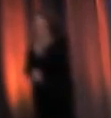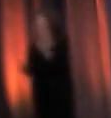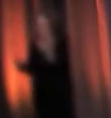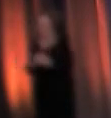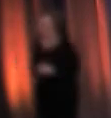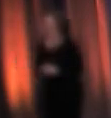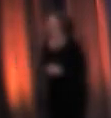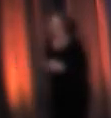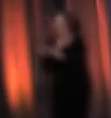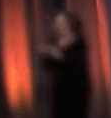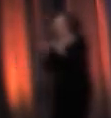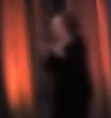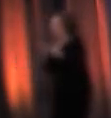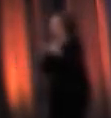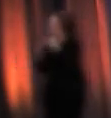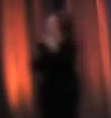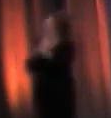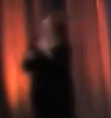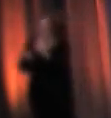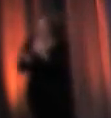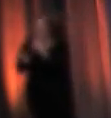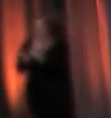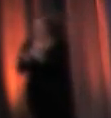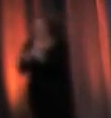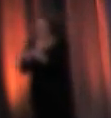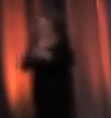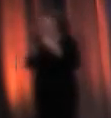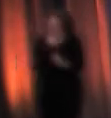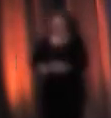understanding of disability that if not complete then at